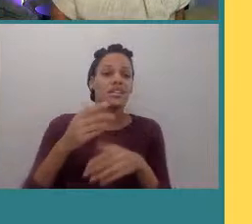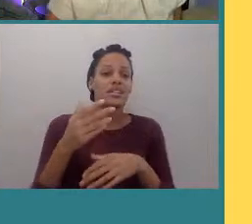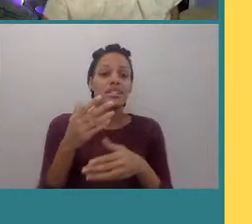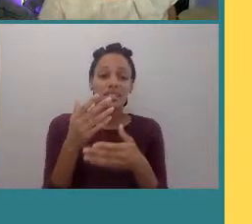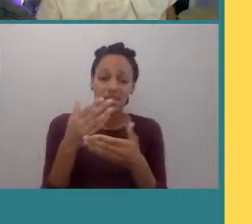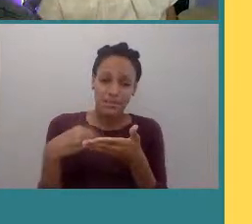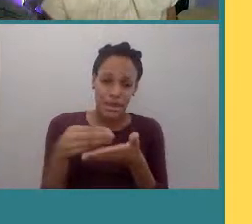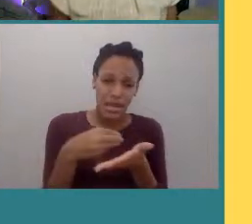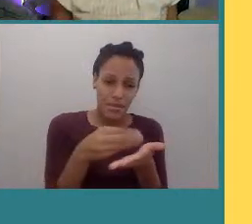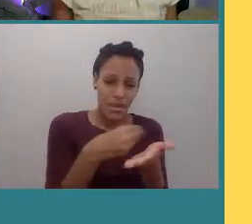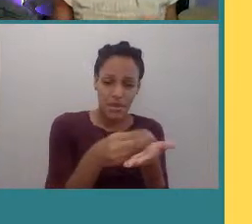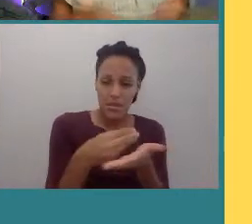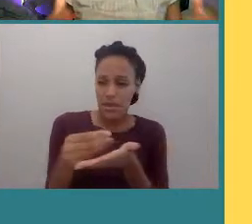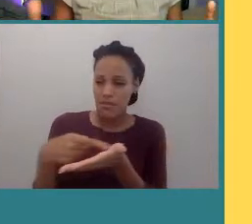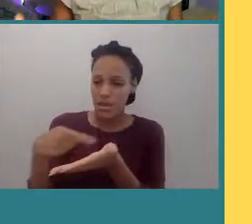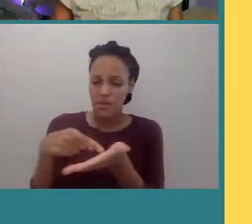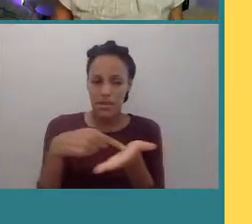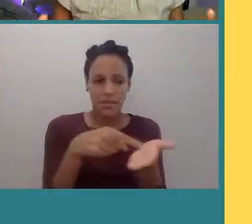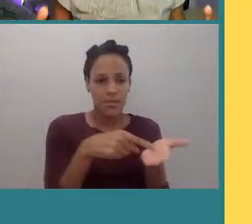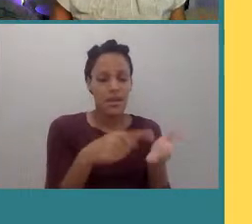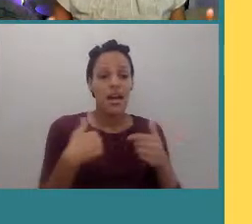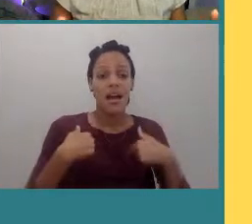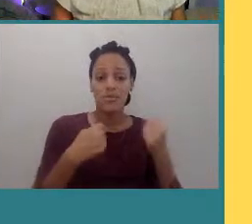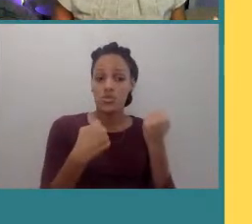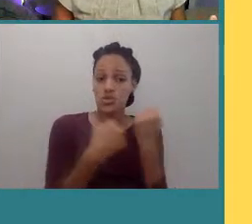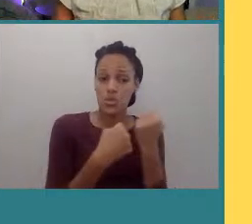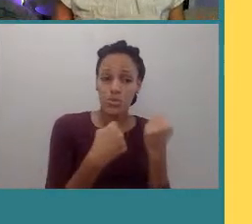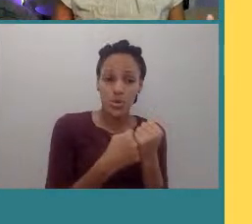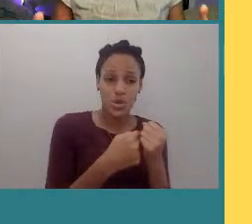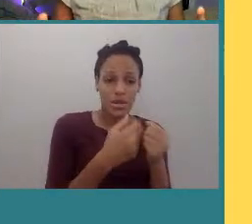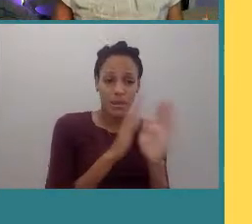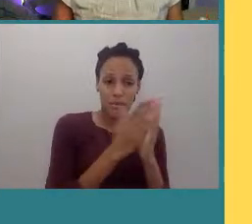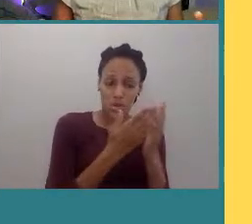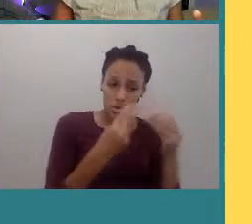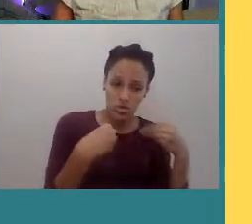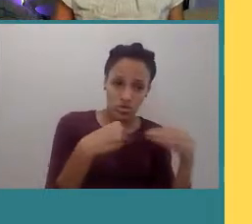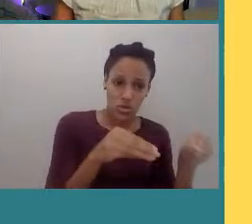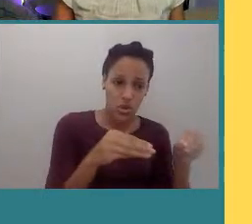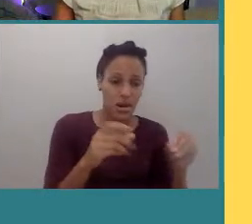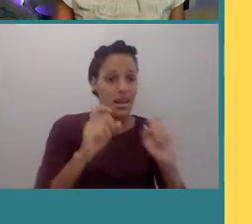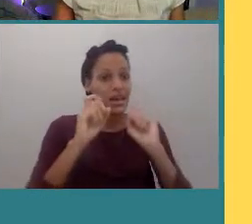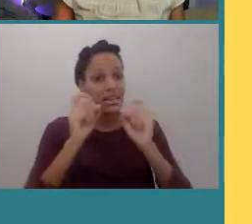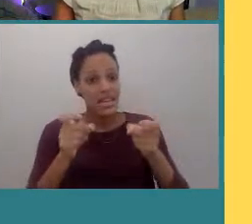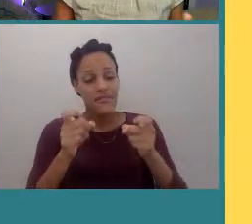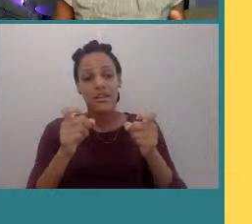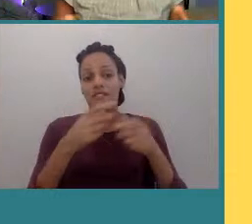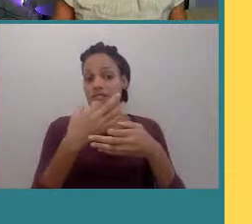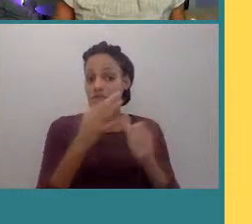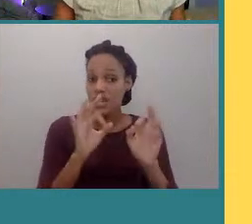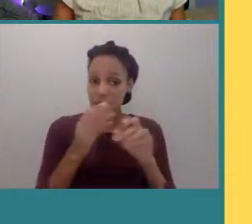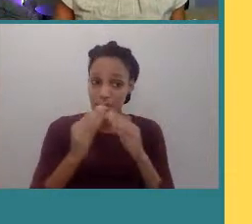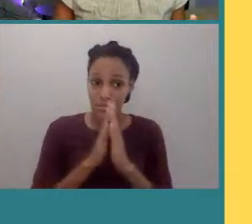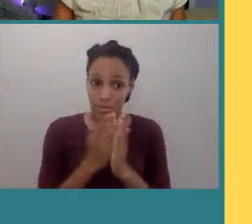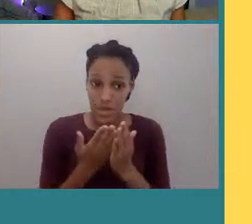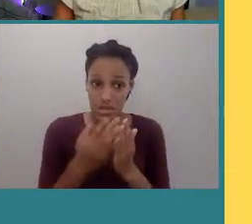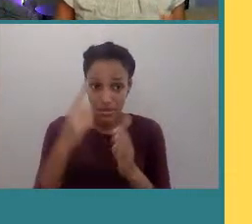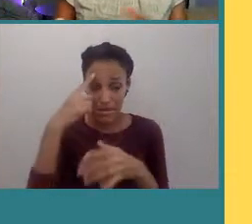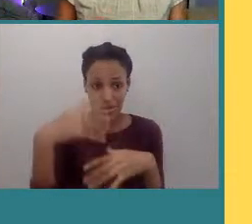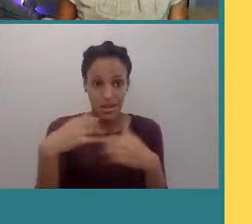you say to them about getting started? Great. Sometimes the difference between you and your peers that are doing